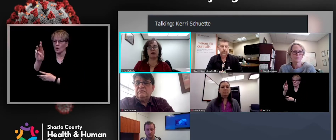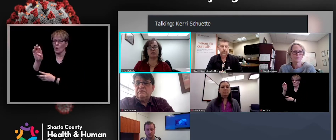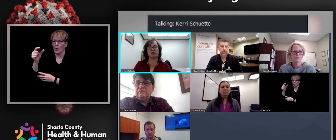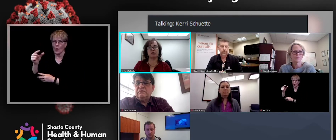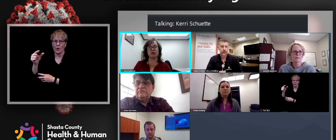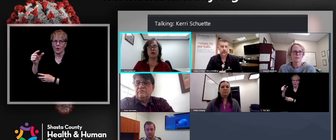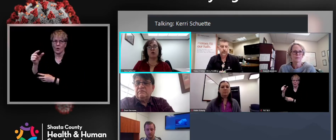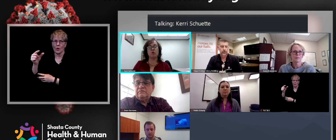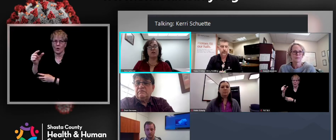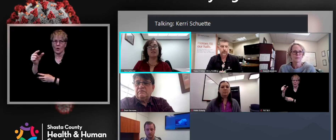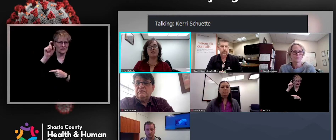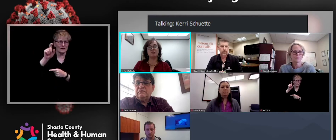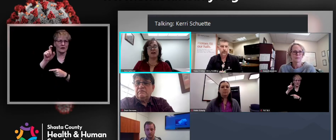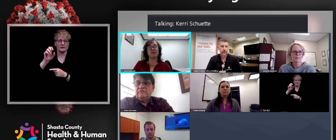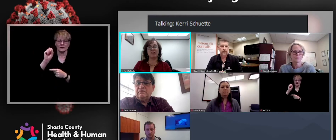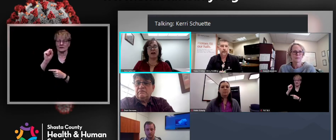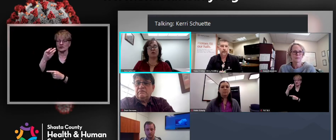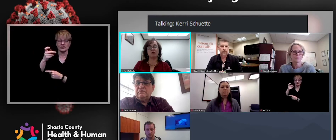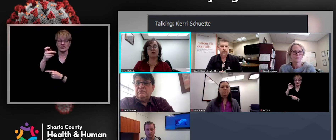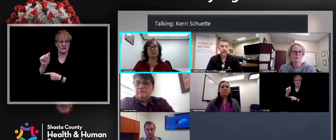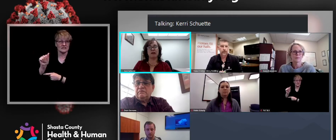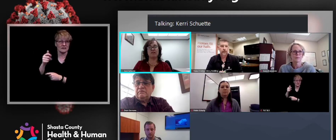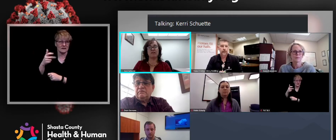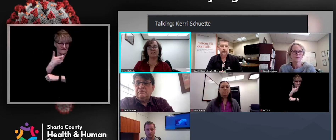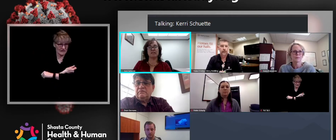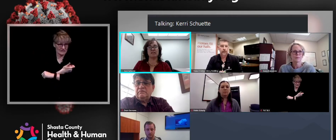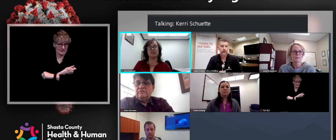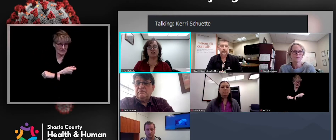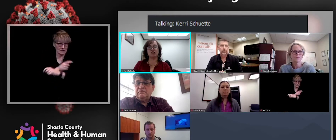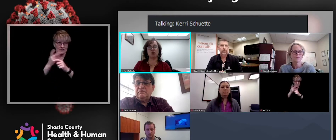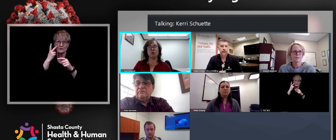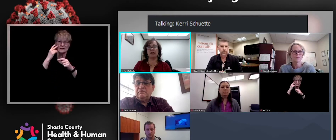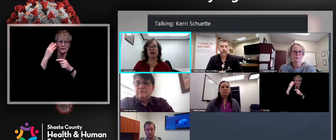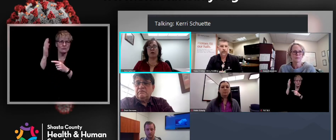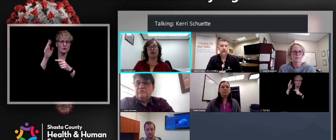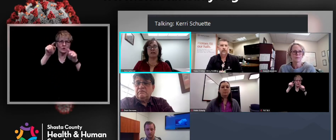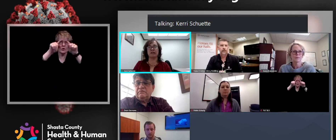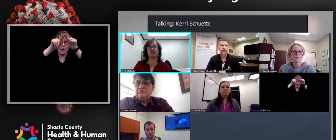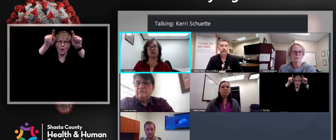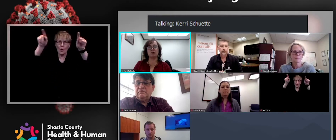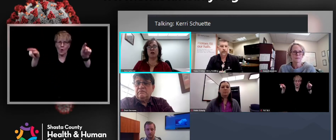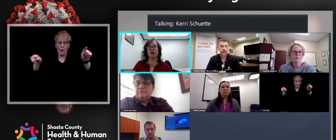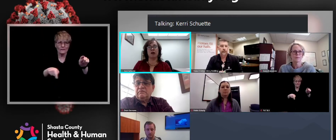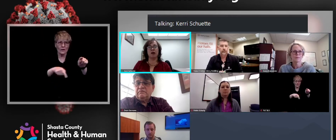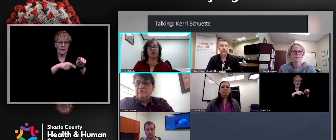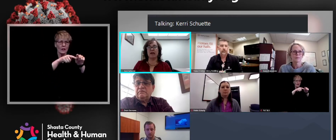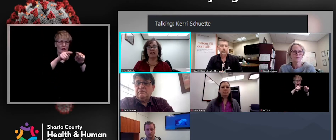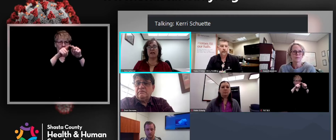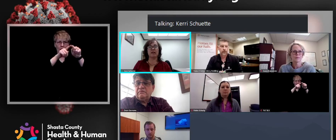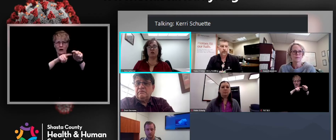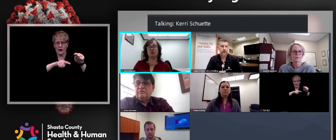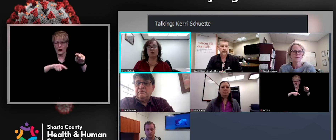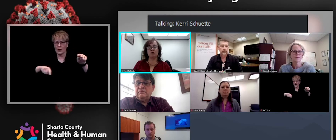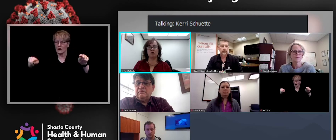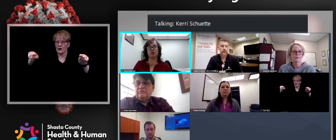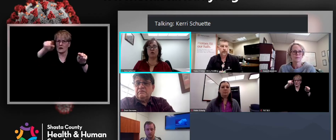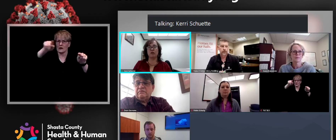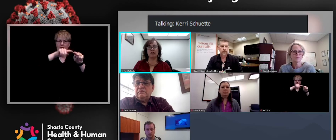my turn." We still do not have adequate supply of vaccine to just open up a clinic to anybody who is